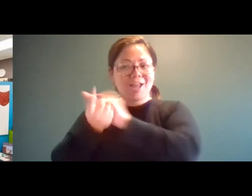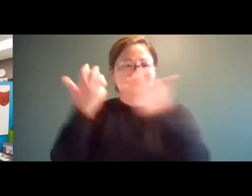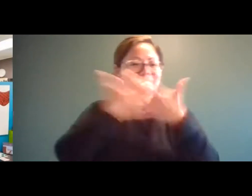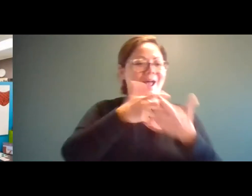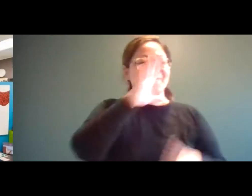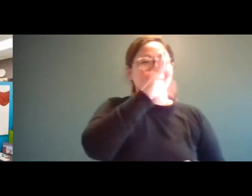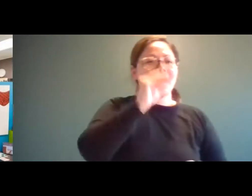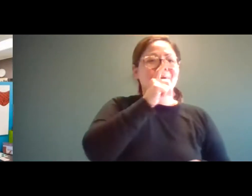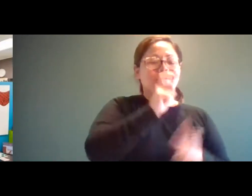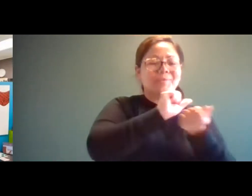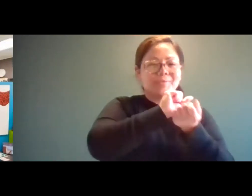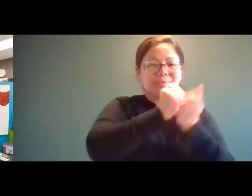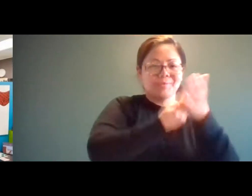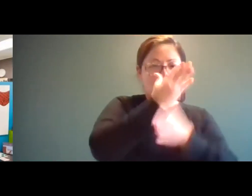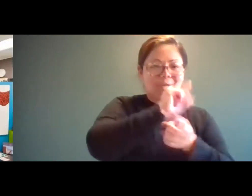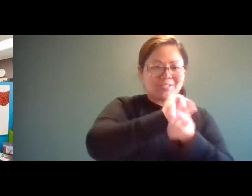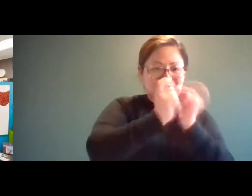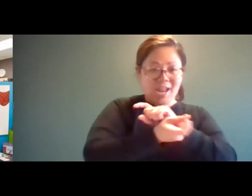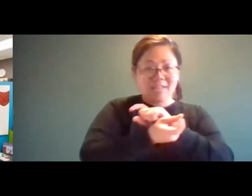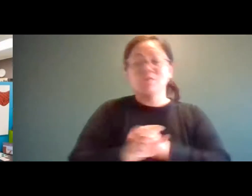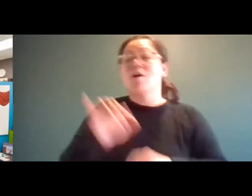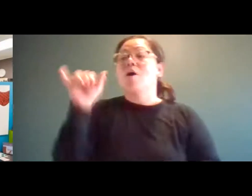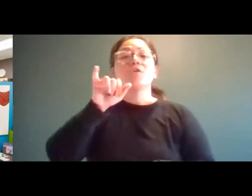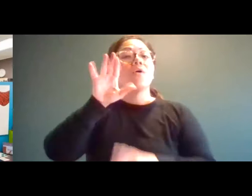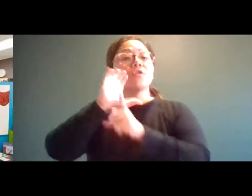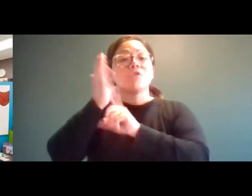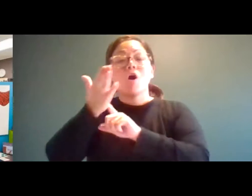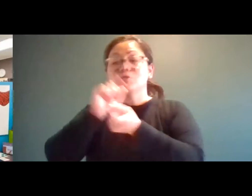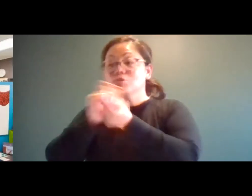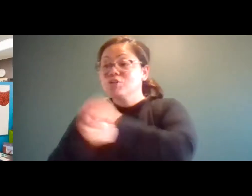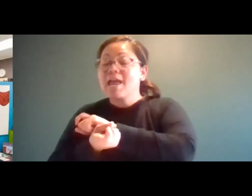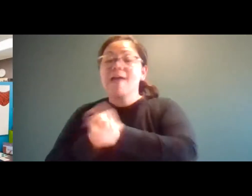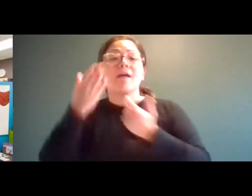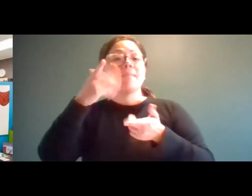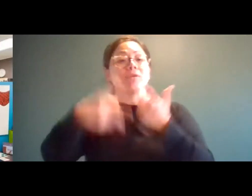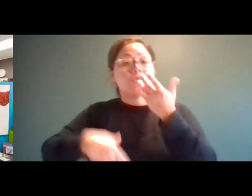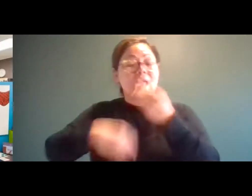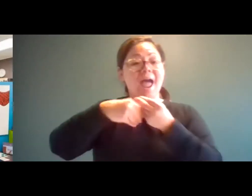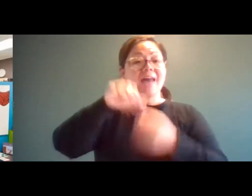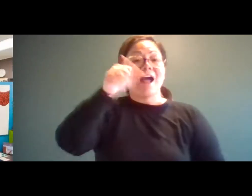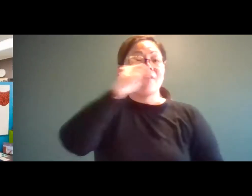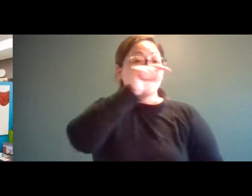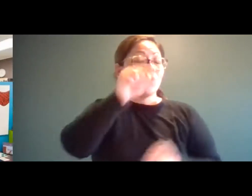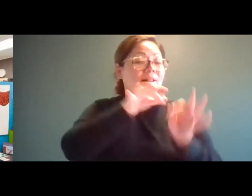And likewise, as culture shift and adds, perhaps, you add additional languages to what you need.